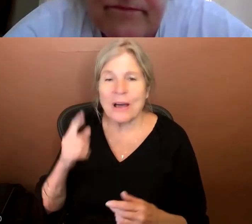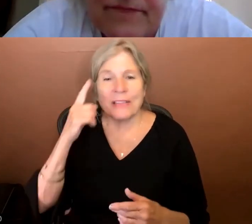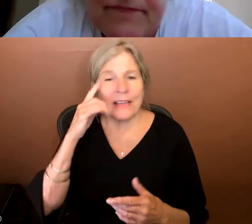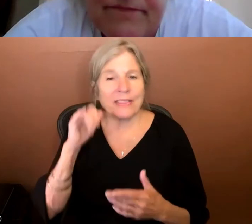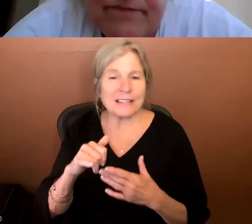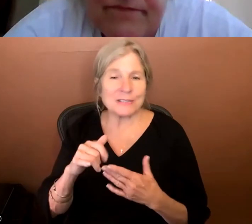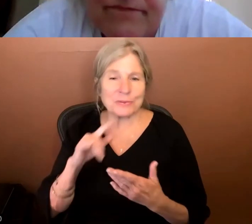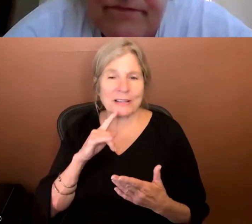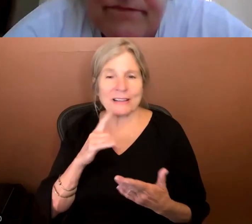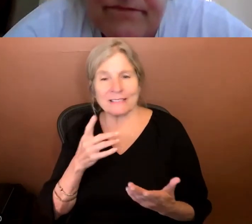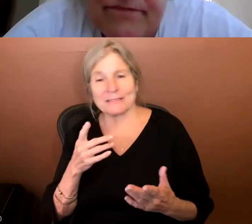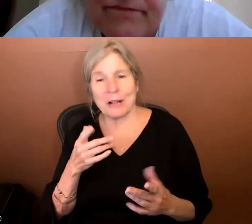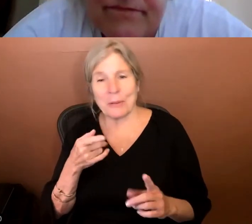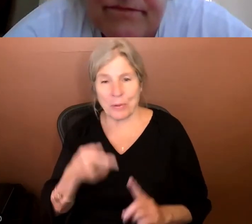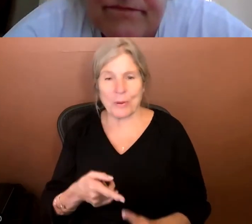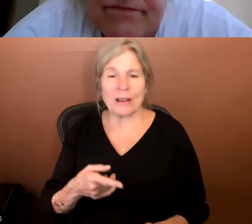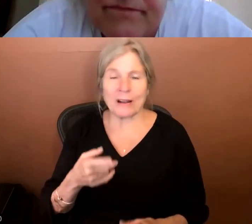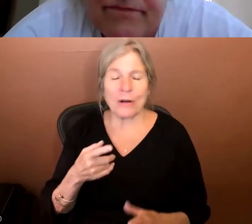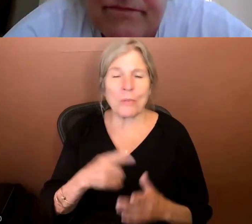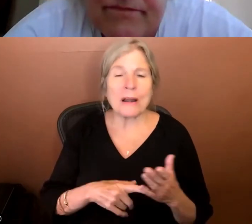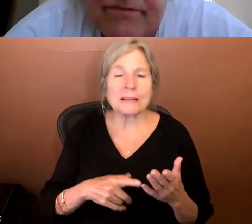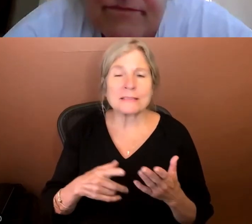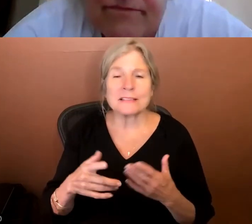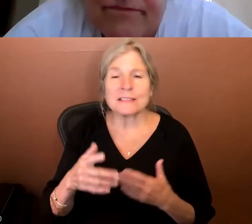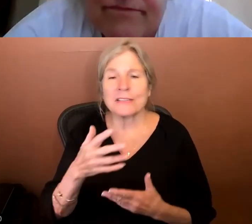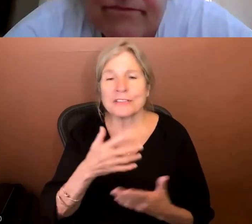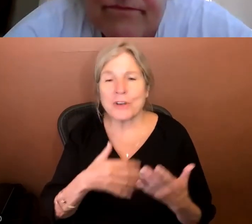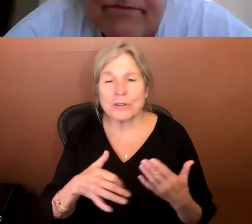. What is the socialization in the background and the